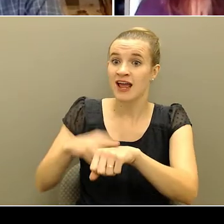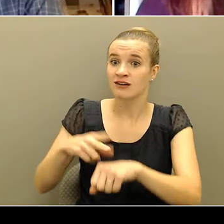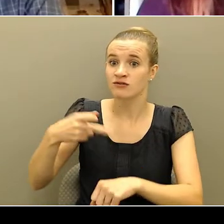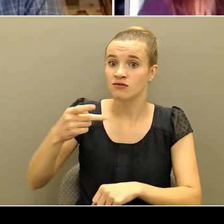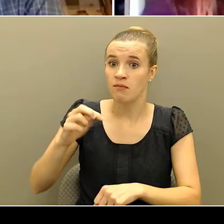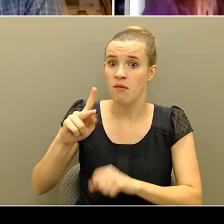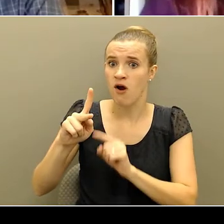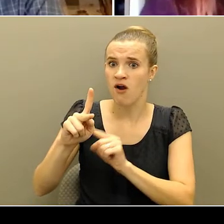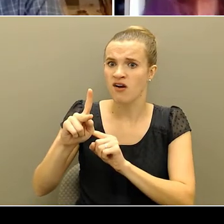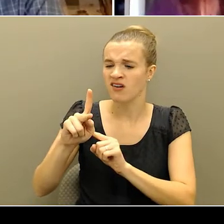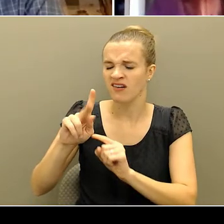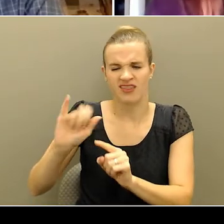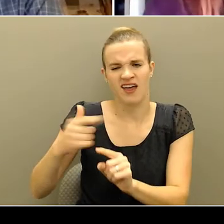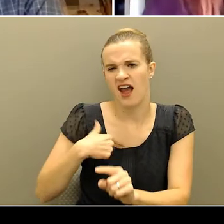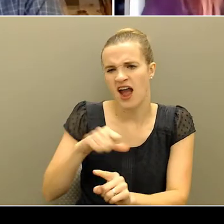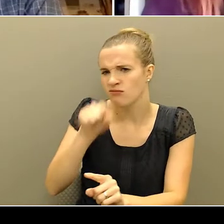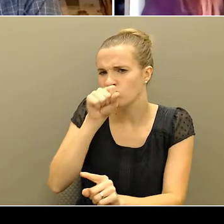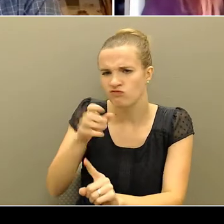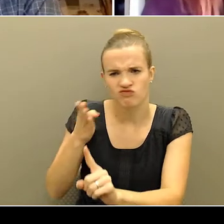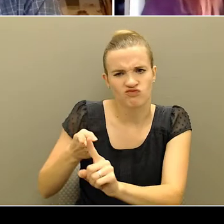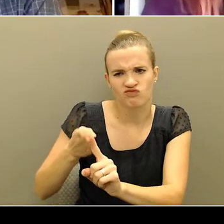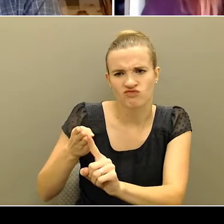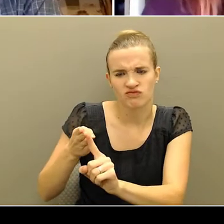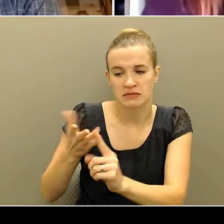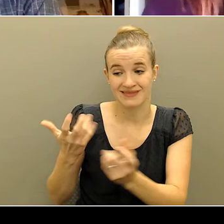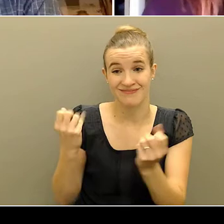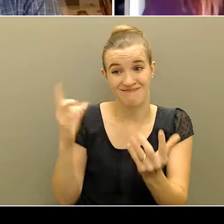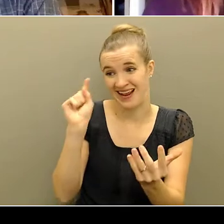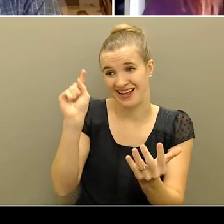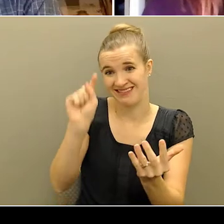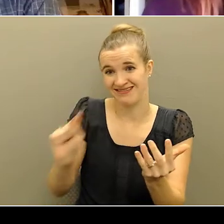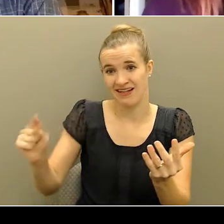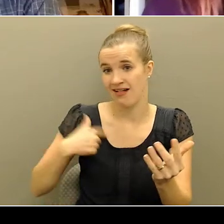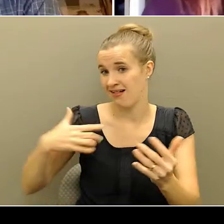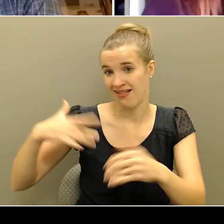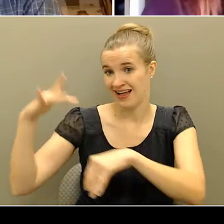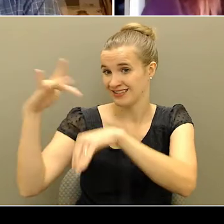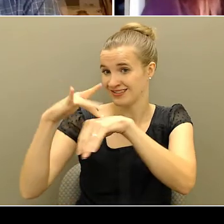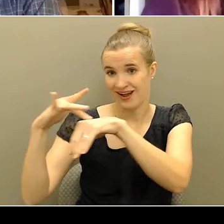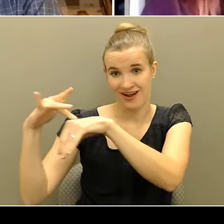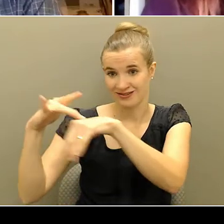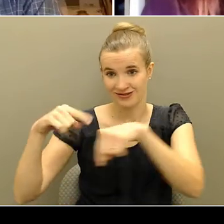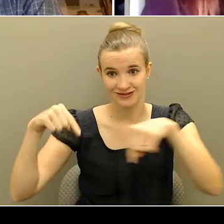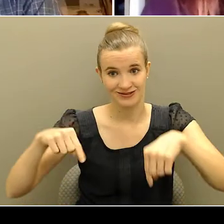around the rest of the world. Erik: Well I think pre pandemic, you were in New Zealand and Australia, right?